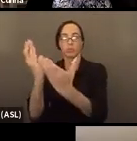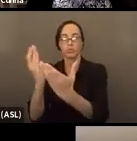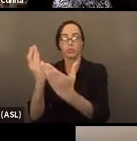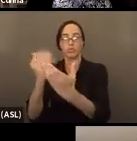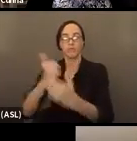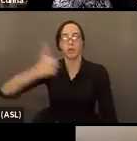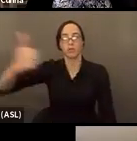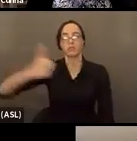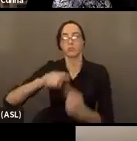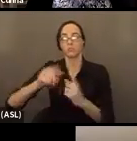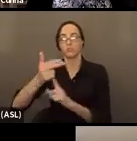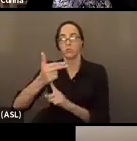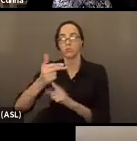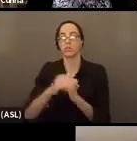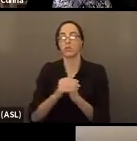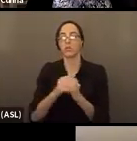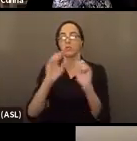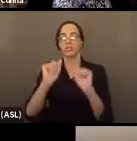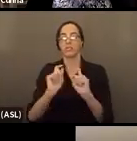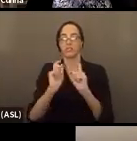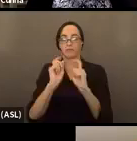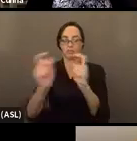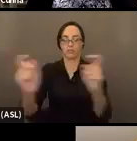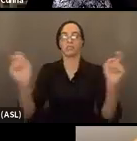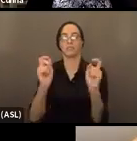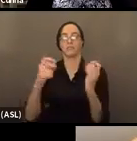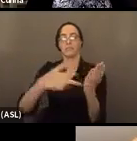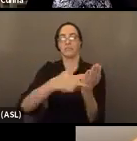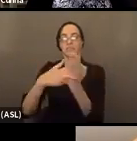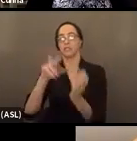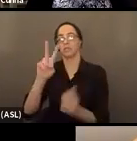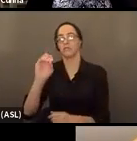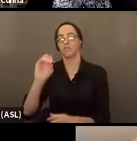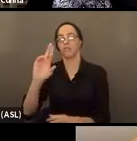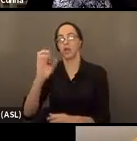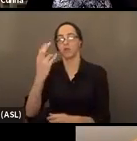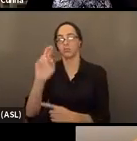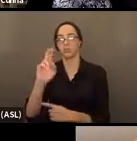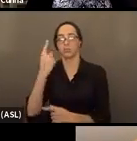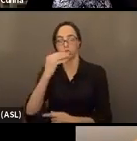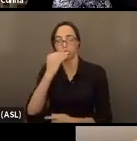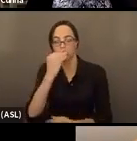psps we can have and we've gotten i mean we're a great resource for if you maybe kind of fit in